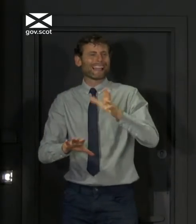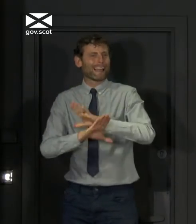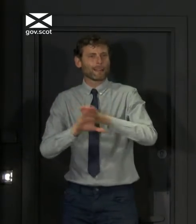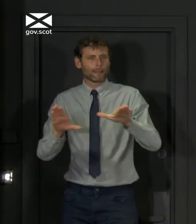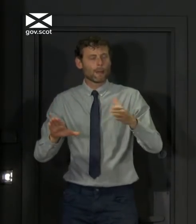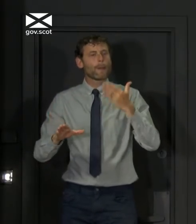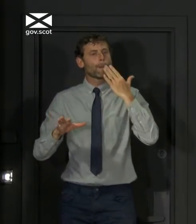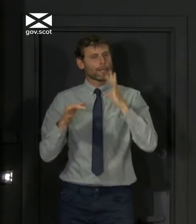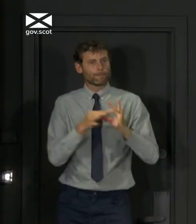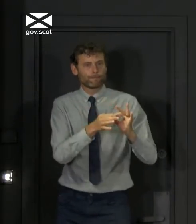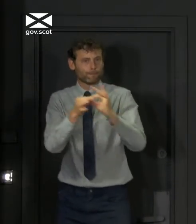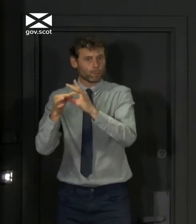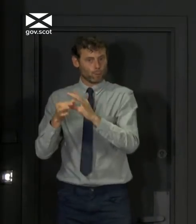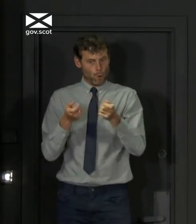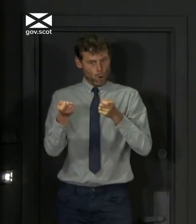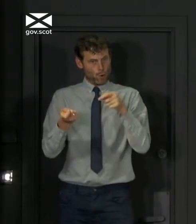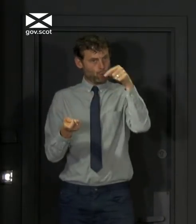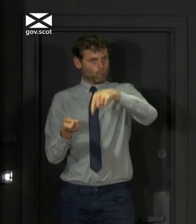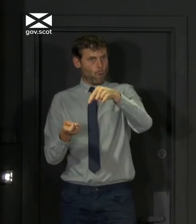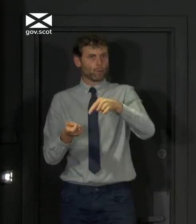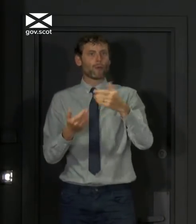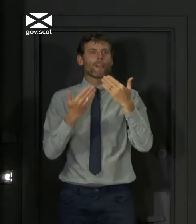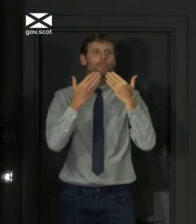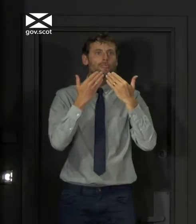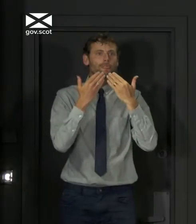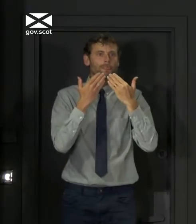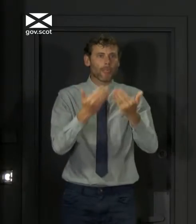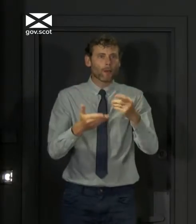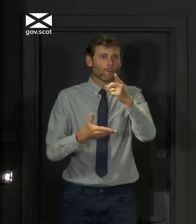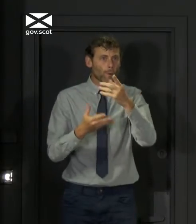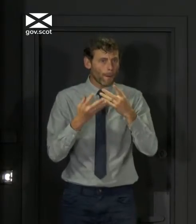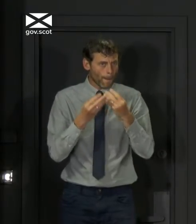And thank you to all of you for what you have been doing, and what I know you will continue